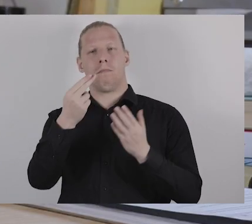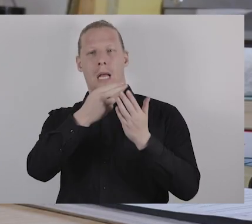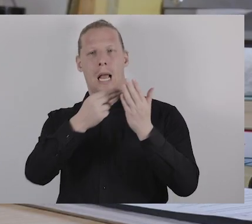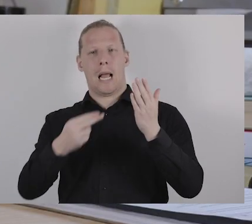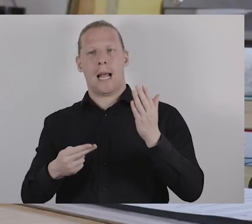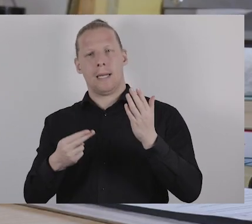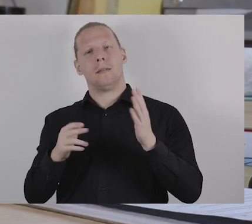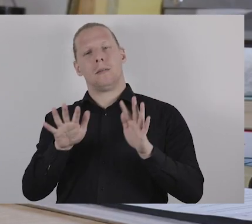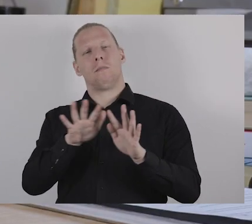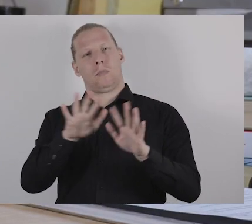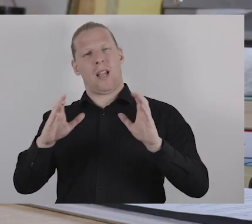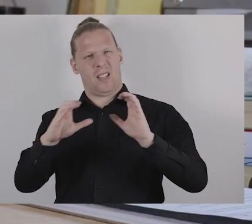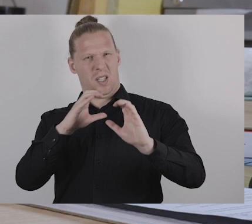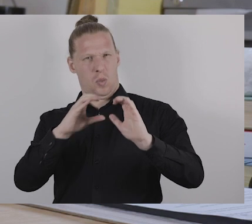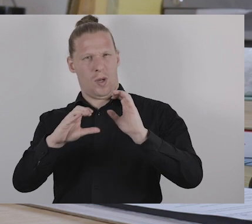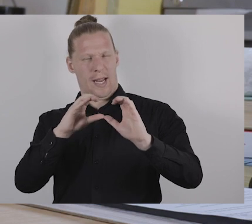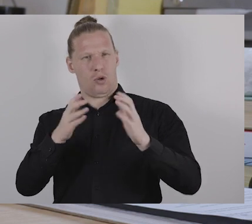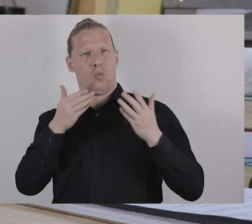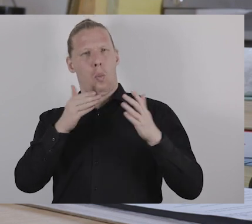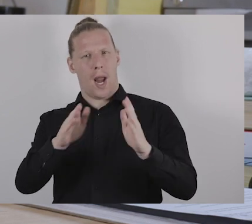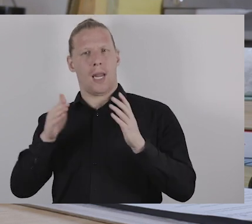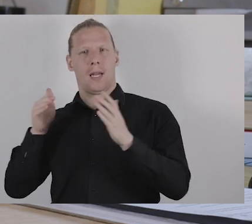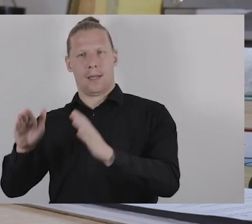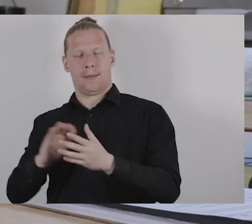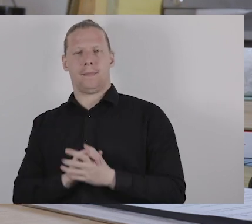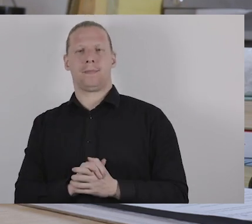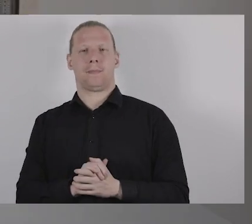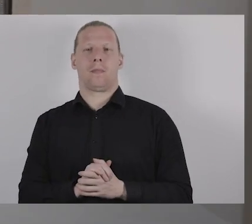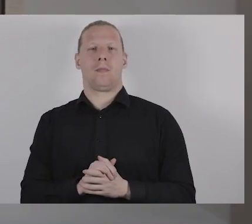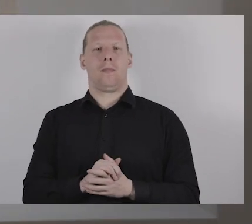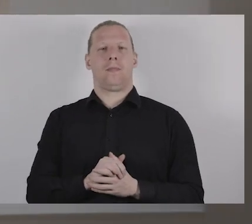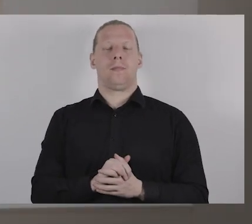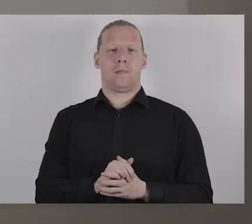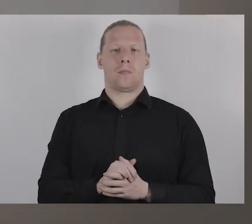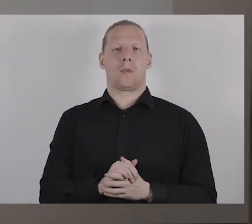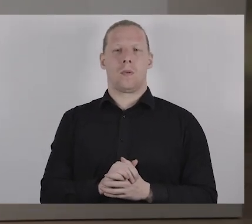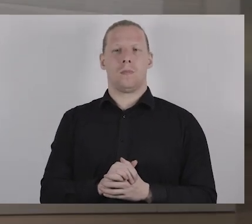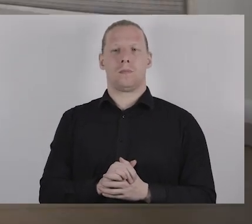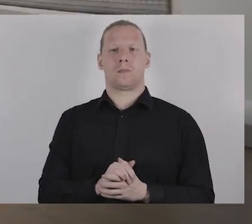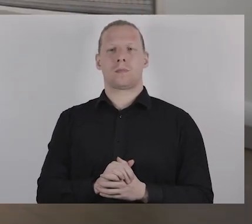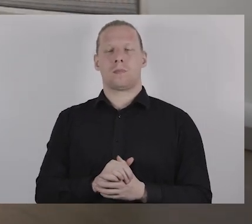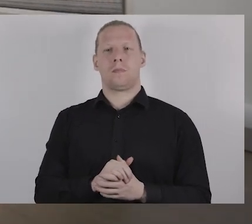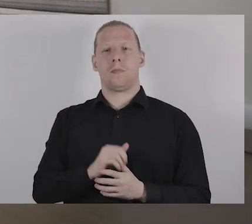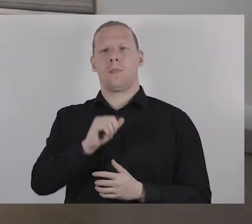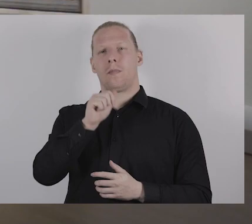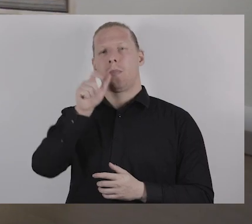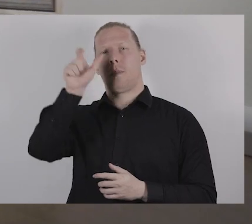visual art — that it is a form of communication, essentially. If one makes something...